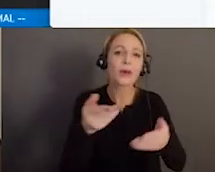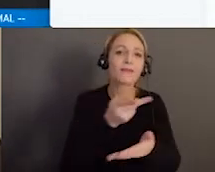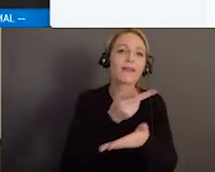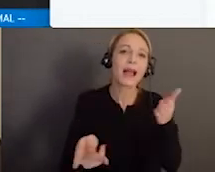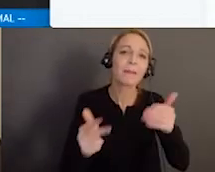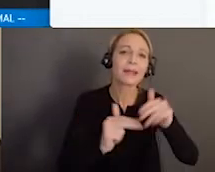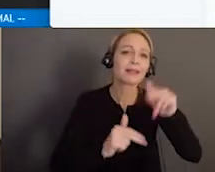VERY COOL.